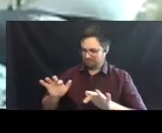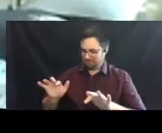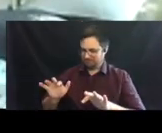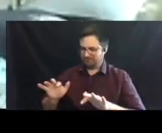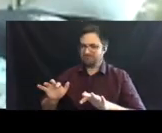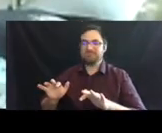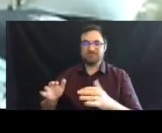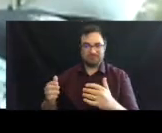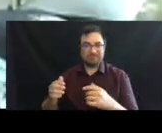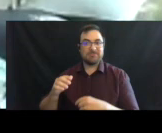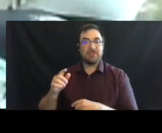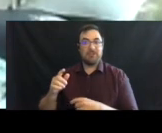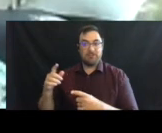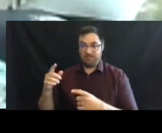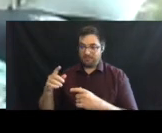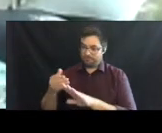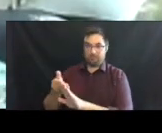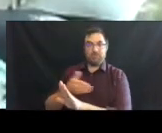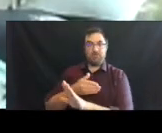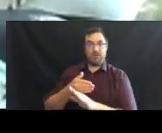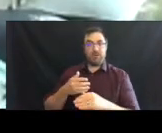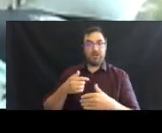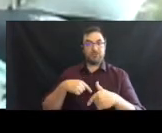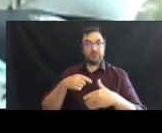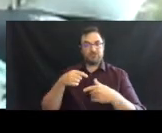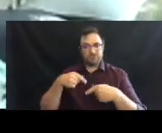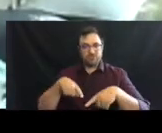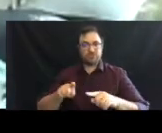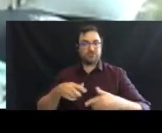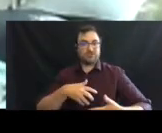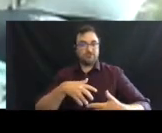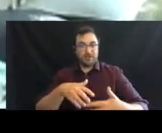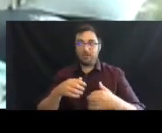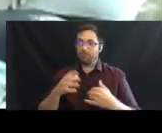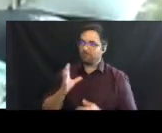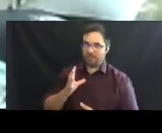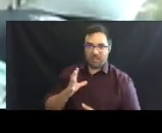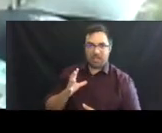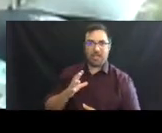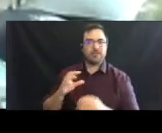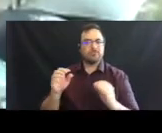pregnancy, she had no risk indicators, she had a healthy delivery.